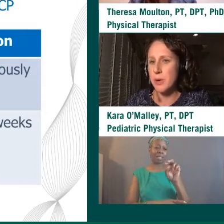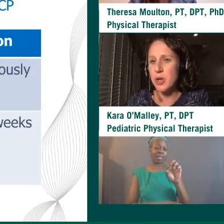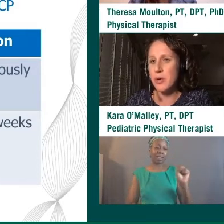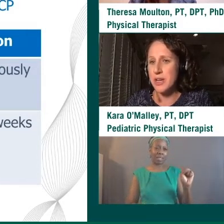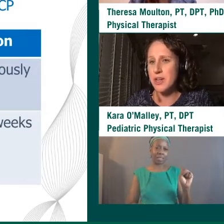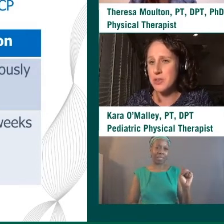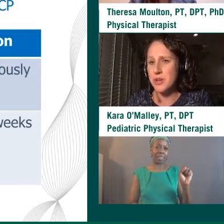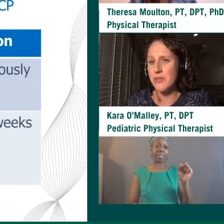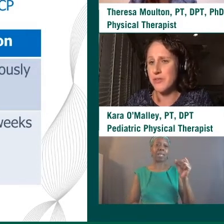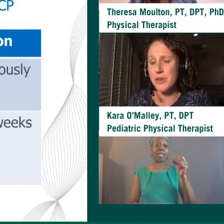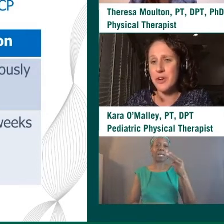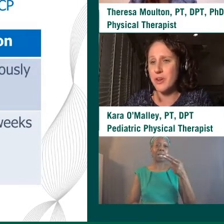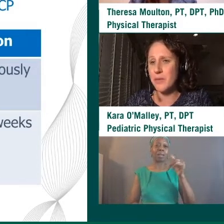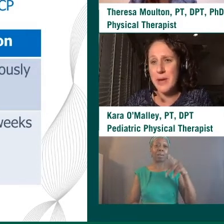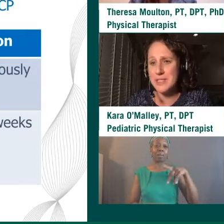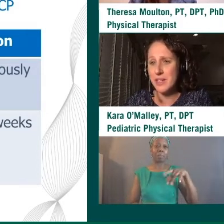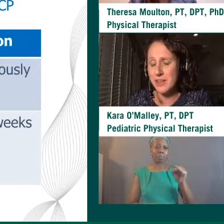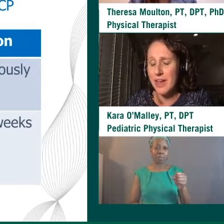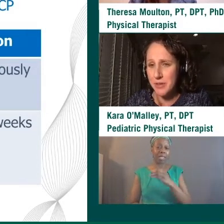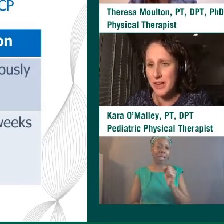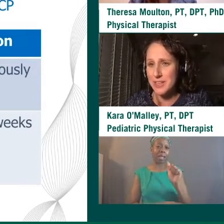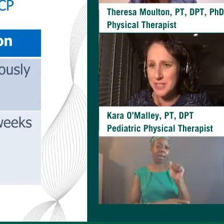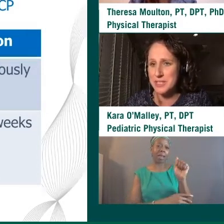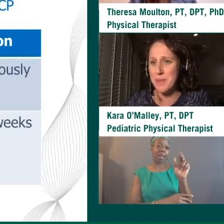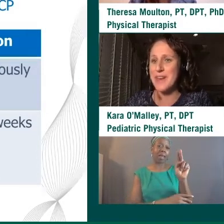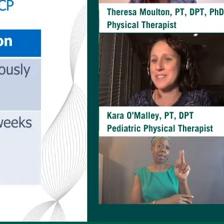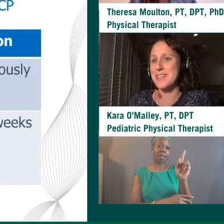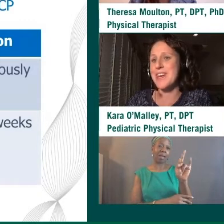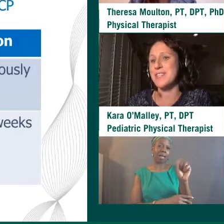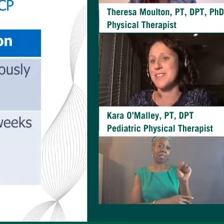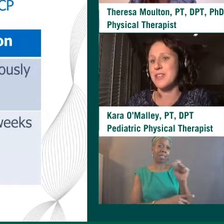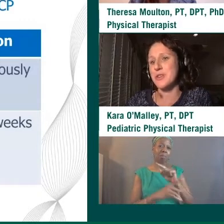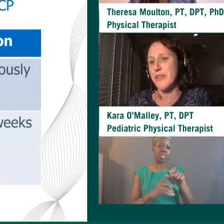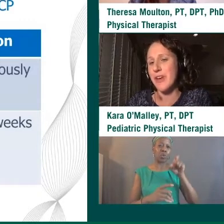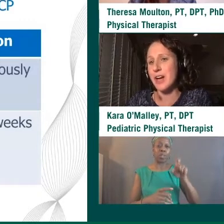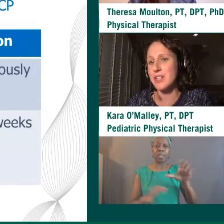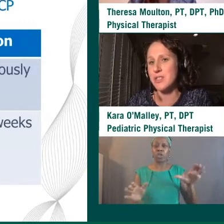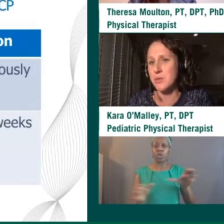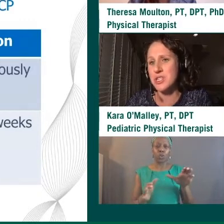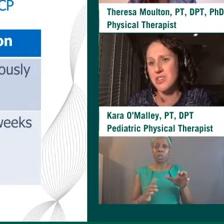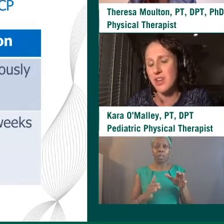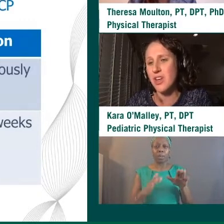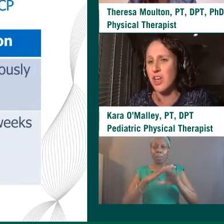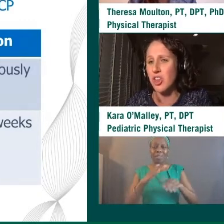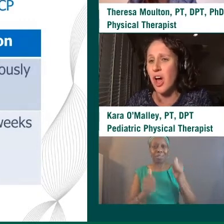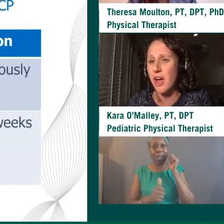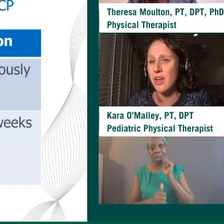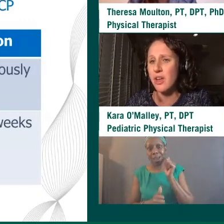But you would need to do it for basically every day 60 minutes a day, to see those effects. Which is a lot.